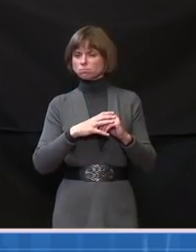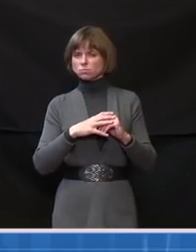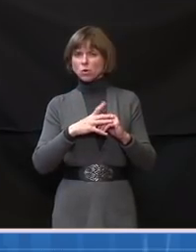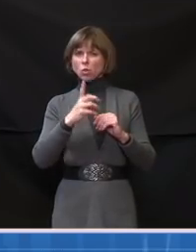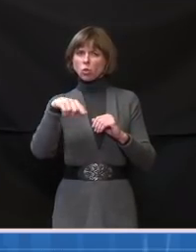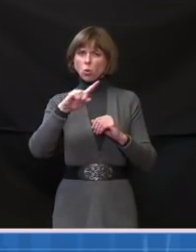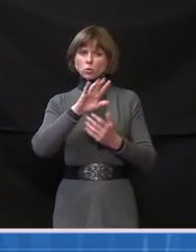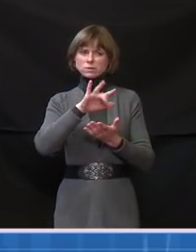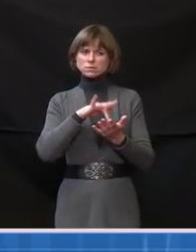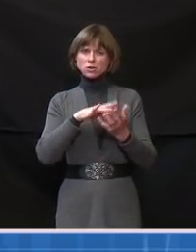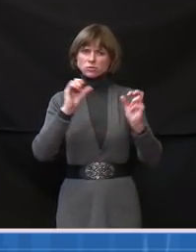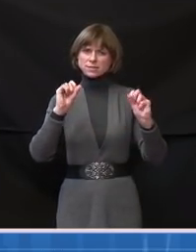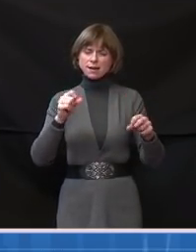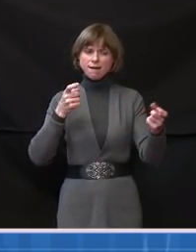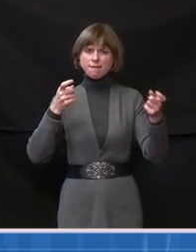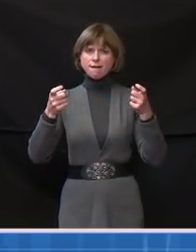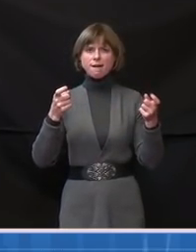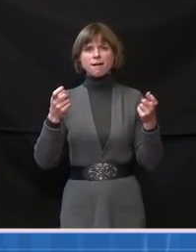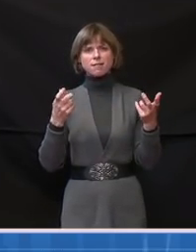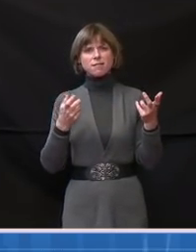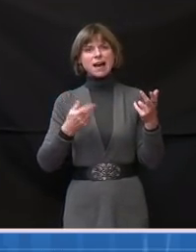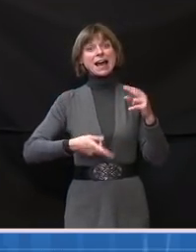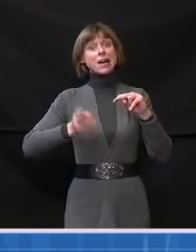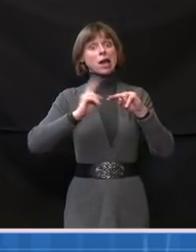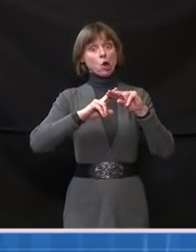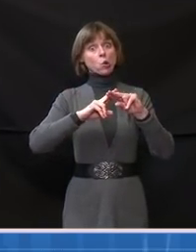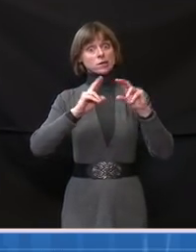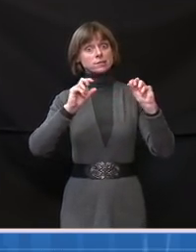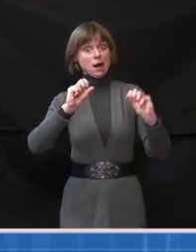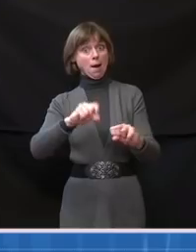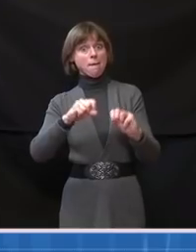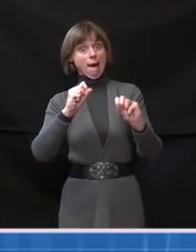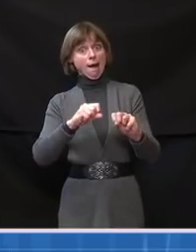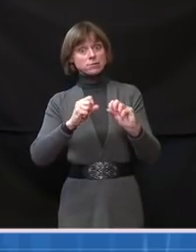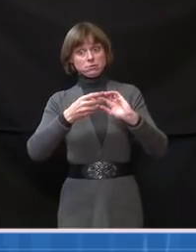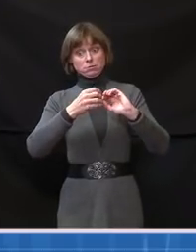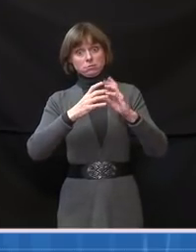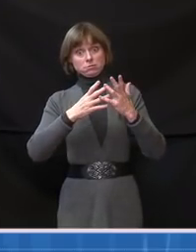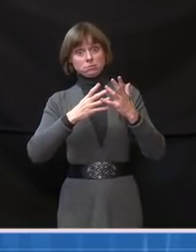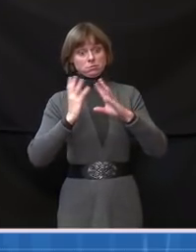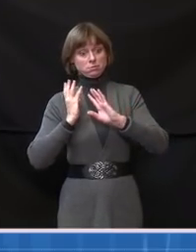kind of, the increased capacity, particularly around the vaccine storage and staffing,